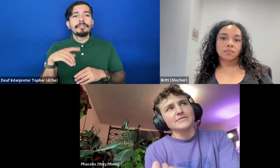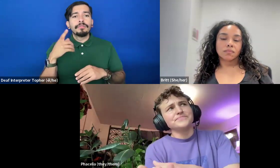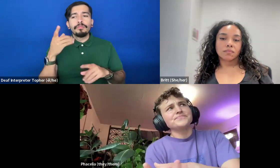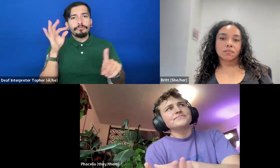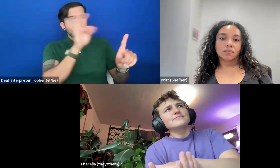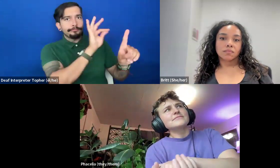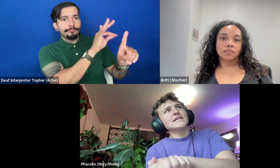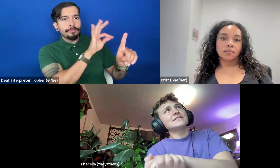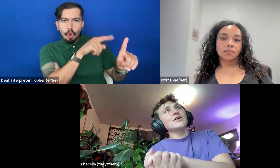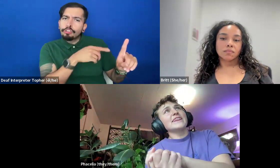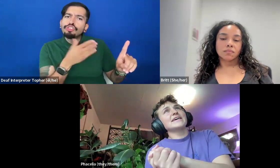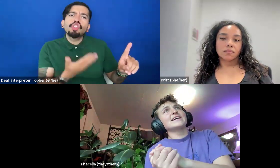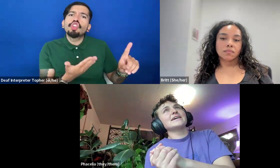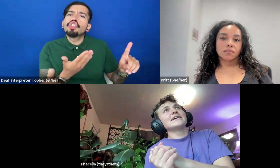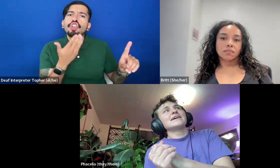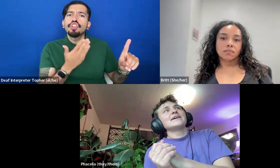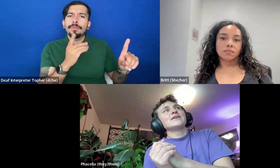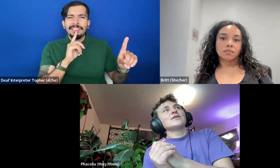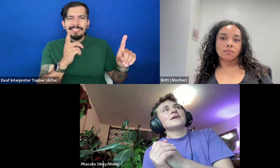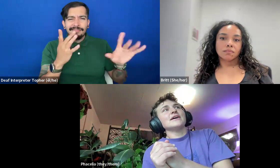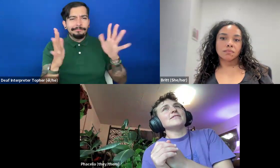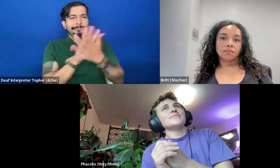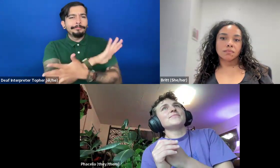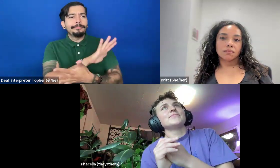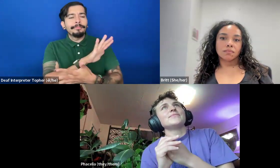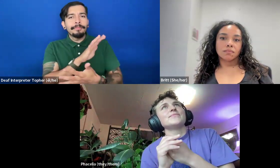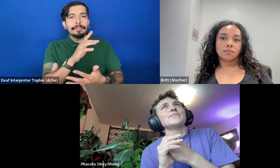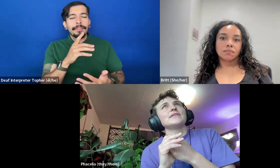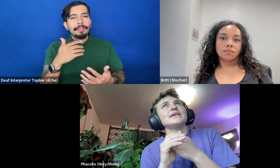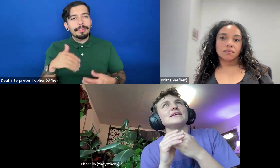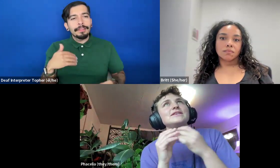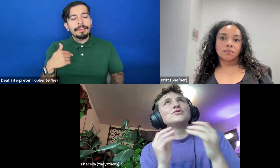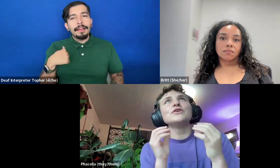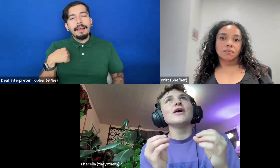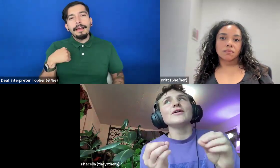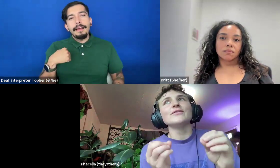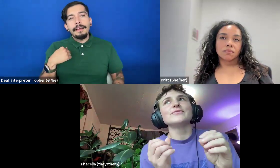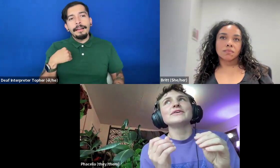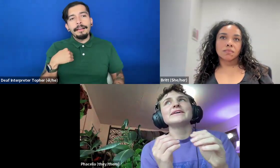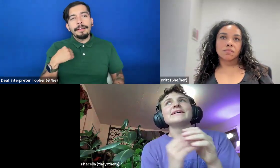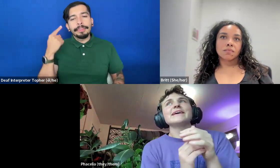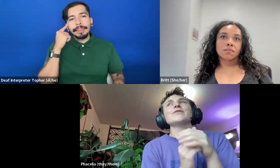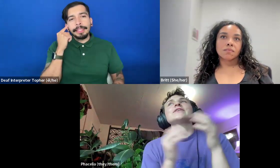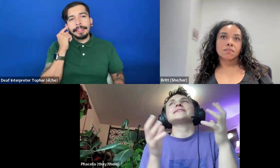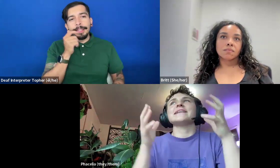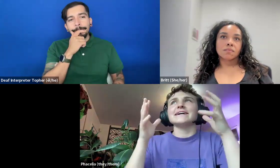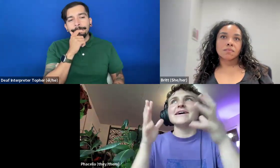Um, and so I think, um, you know care work is like